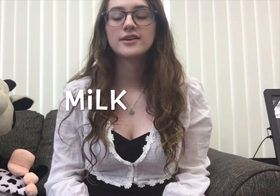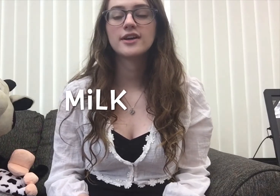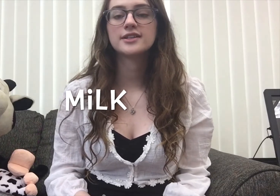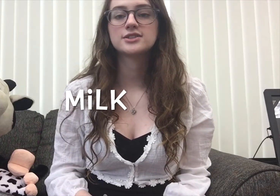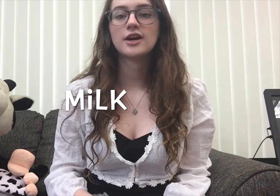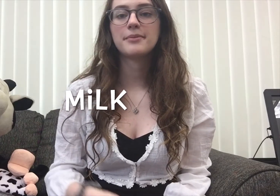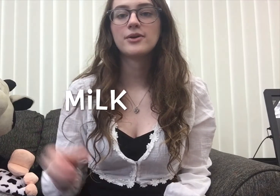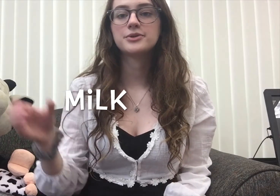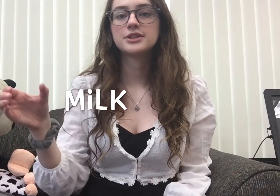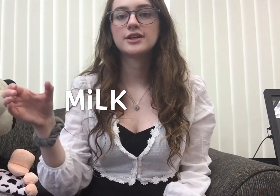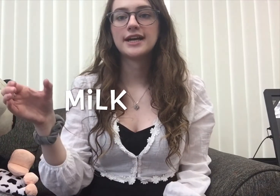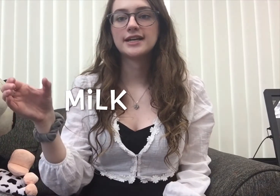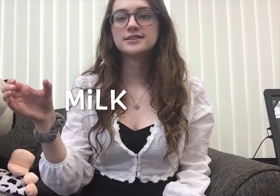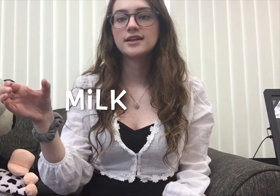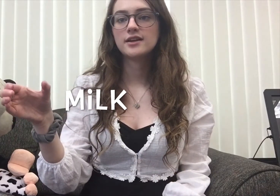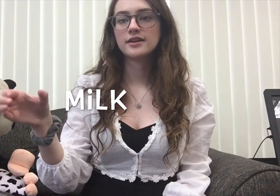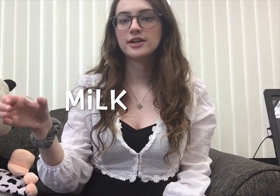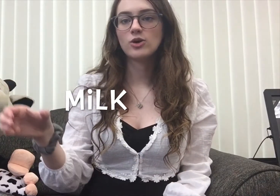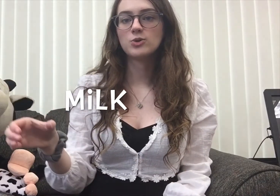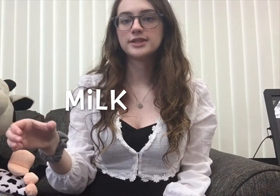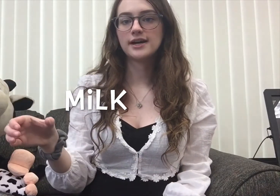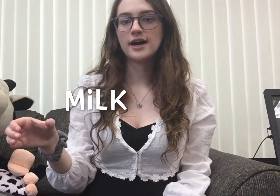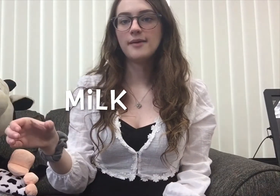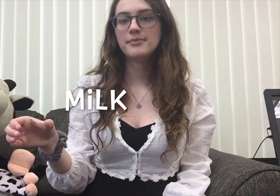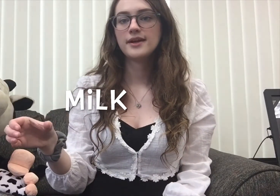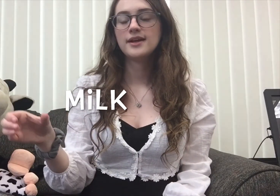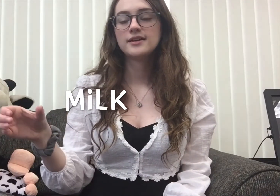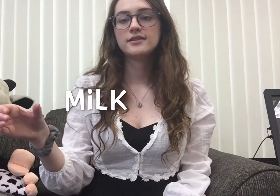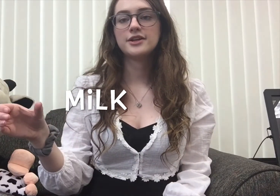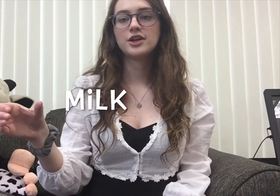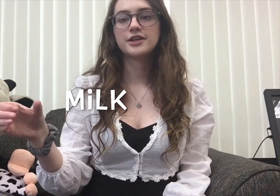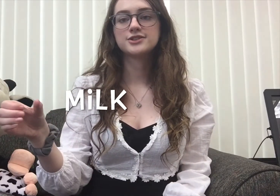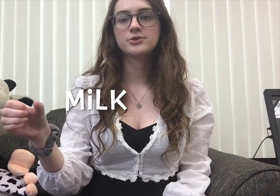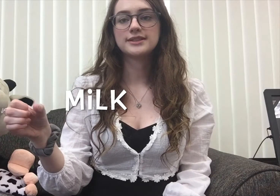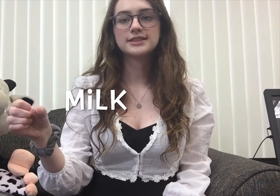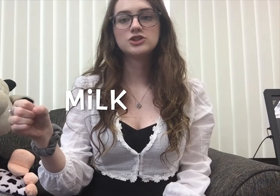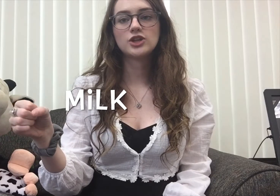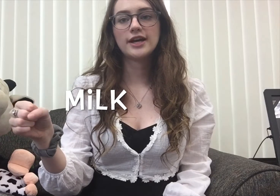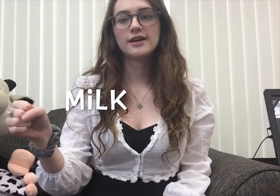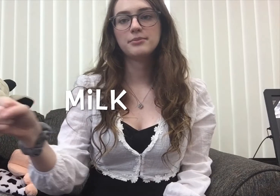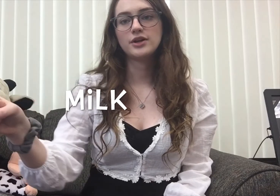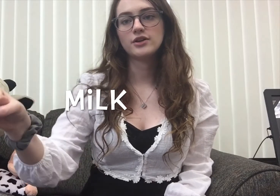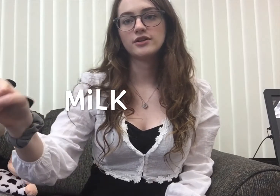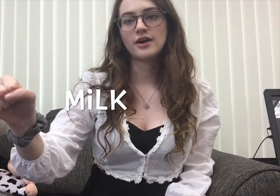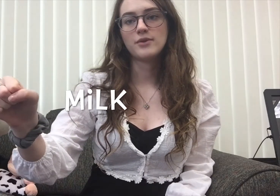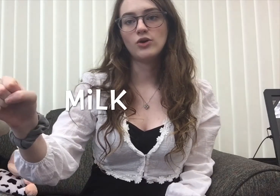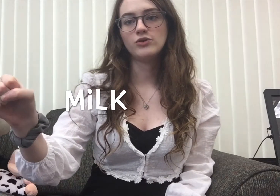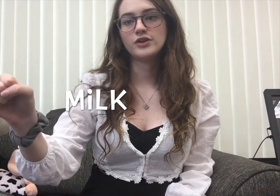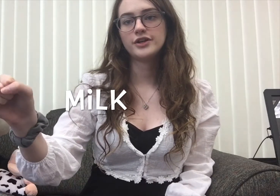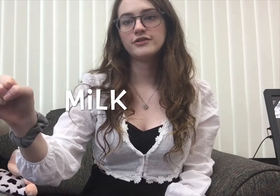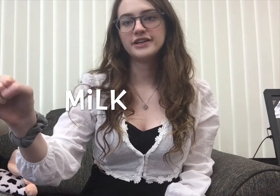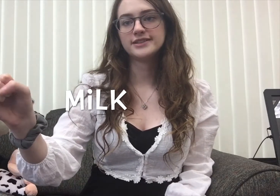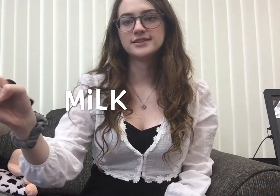You're going to start by holding your hand like you're holding a cup [C hand shape in ASL] then you're going to squeeze it shut and put your thumb over your fist [S hand shape in ASL]